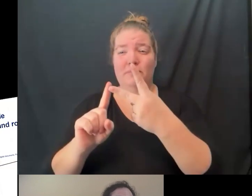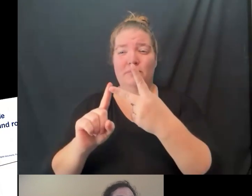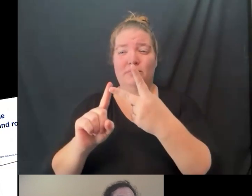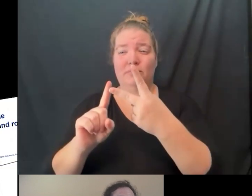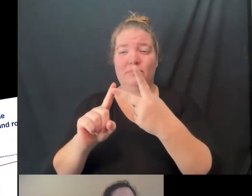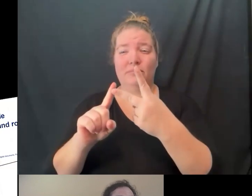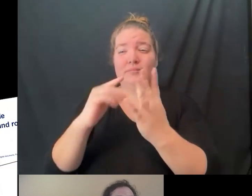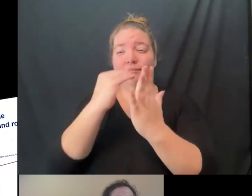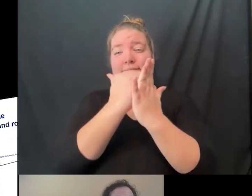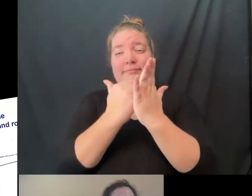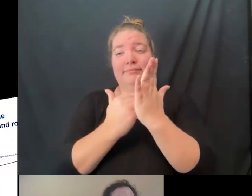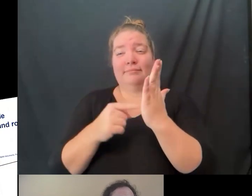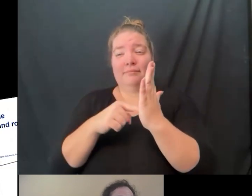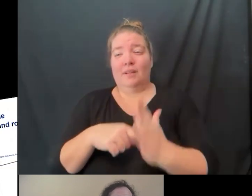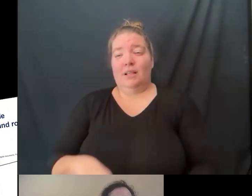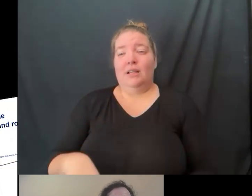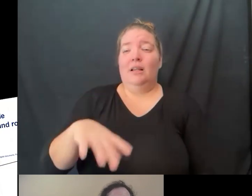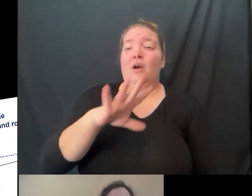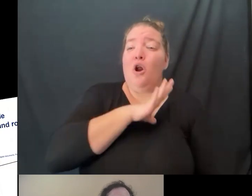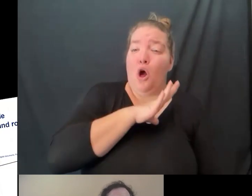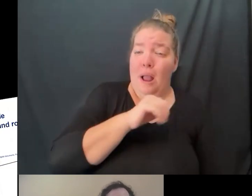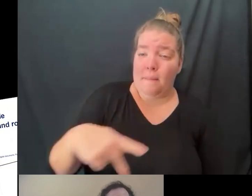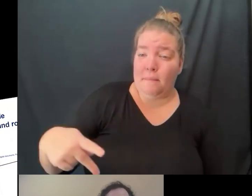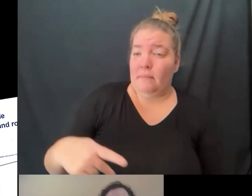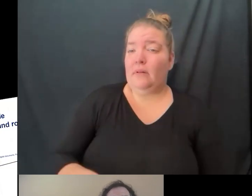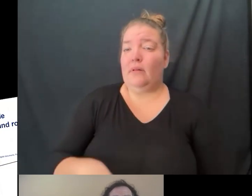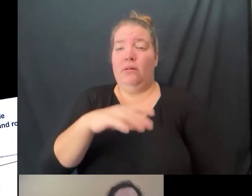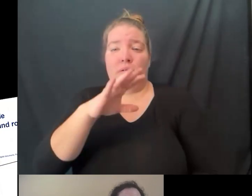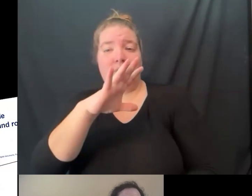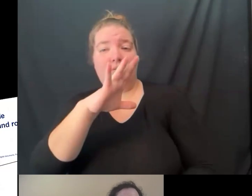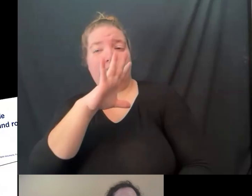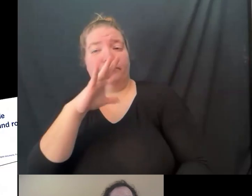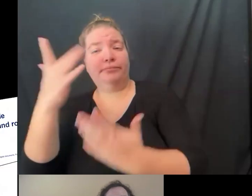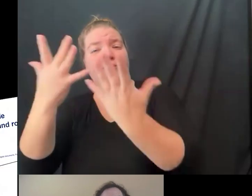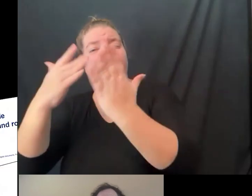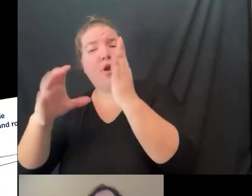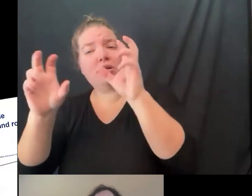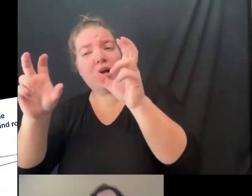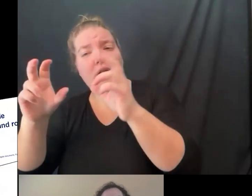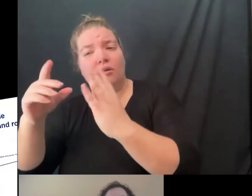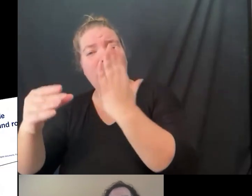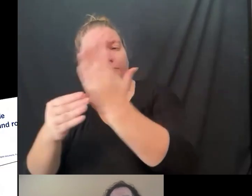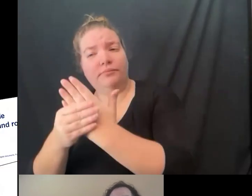inventory of all your digital assets that are in scope. What apps do we have? What digital documents do we have?